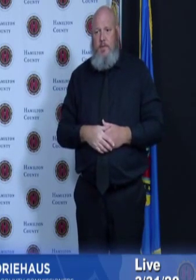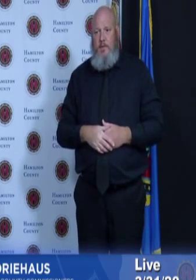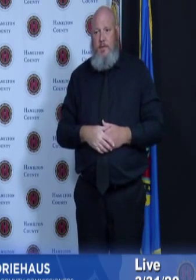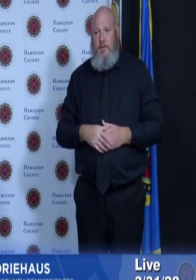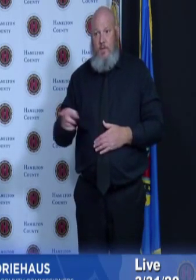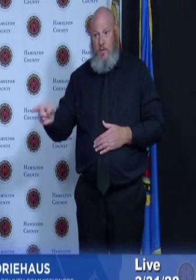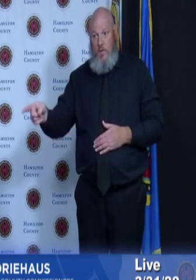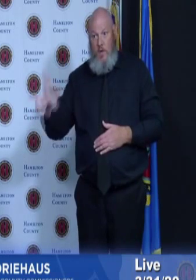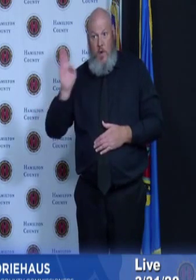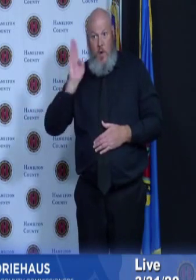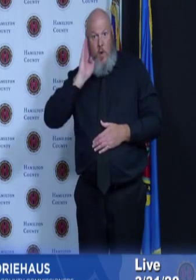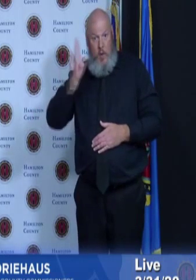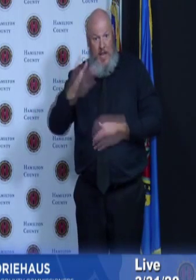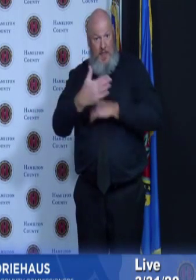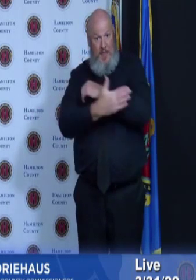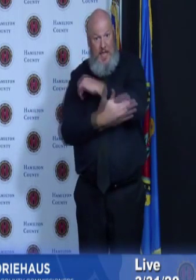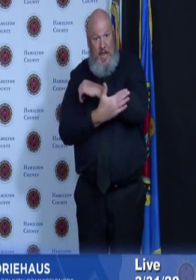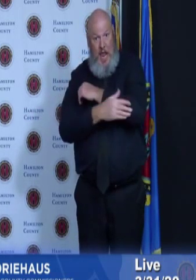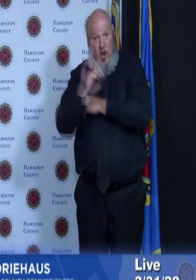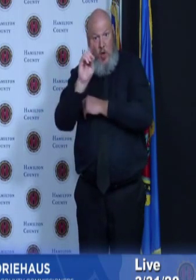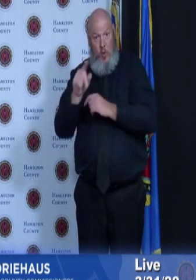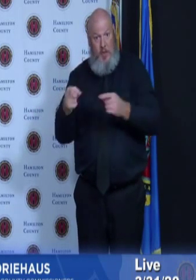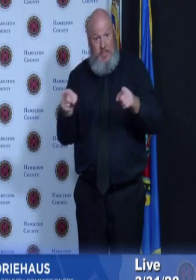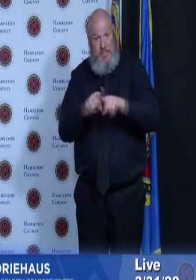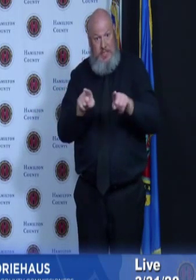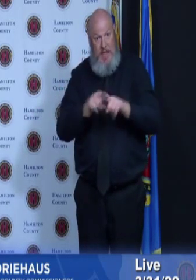gonna reinterpret that one too so I think you're asking what's the strategy